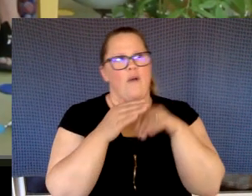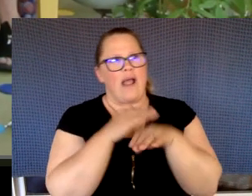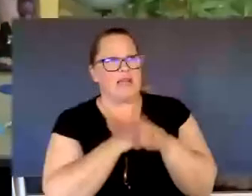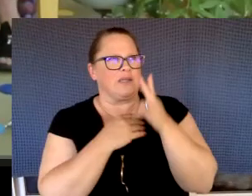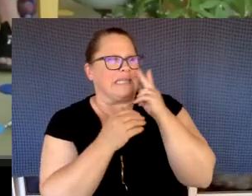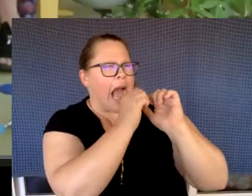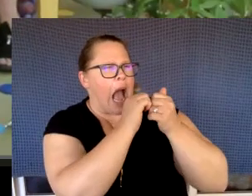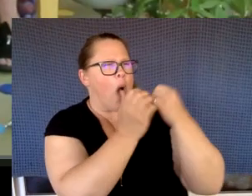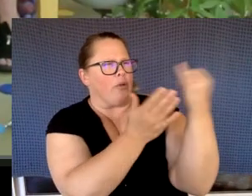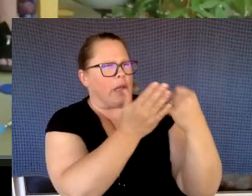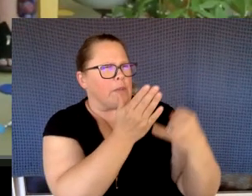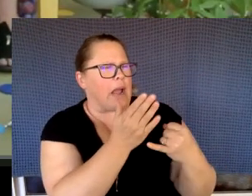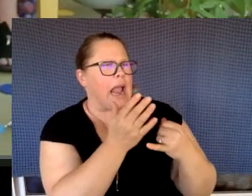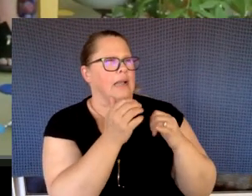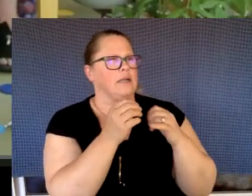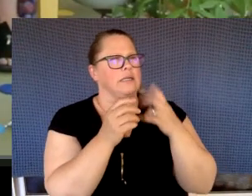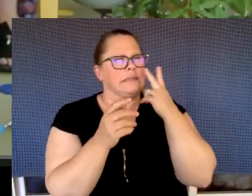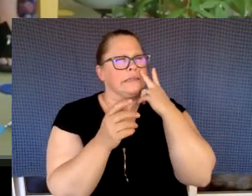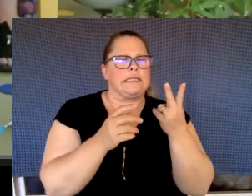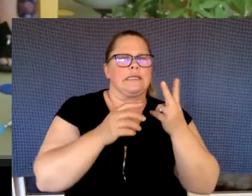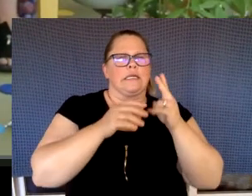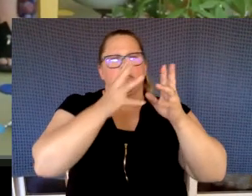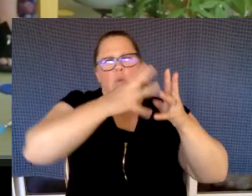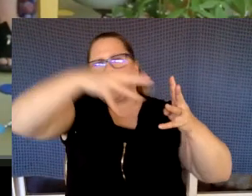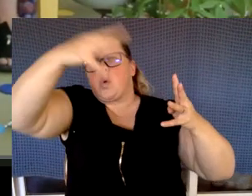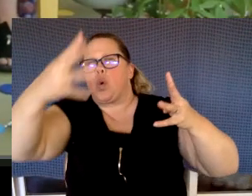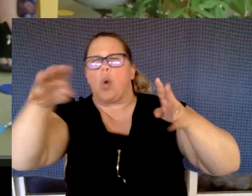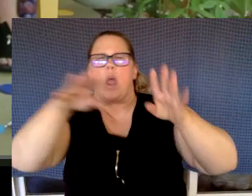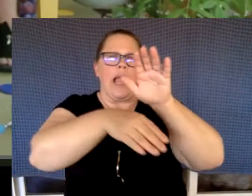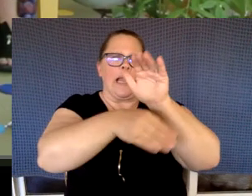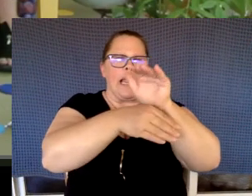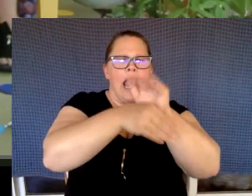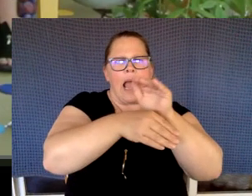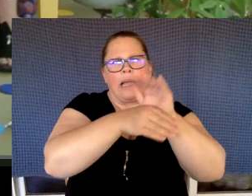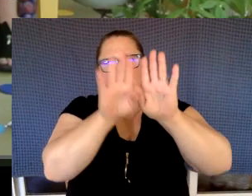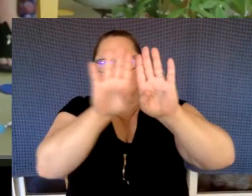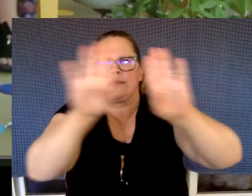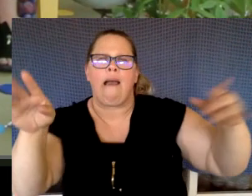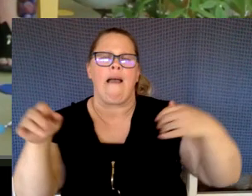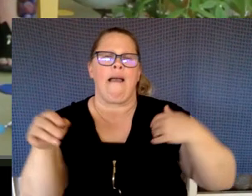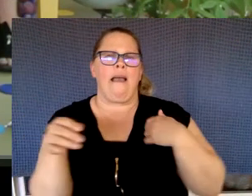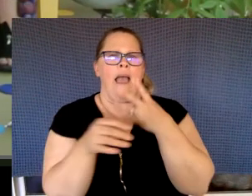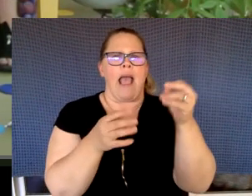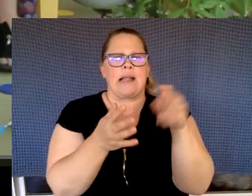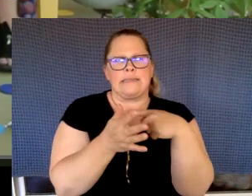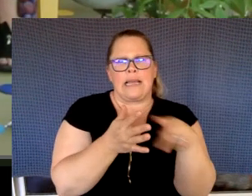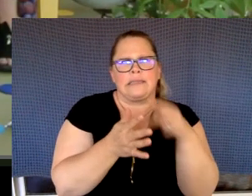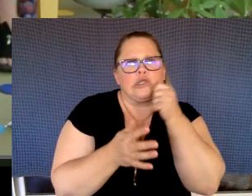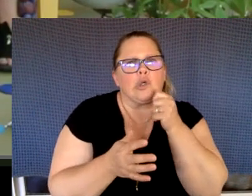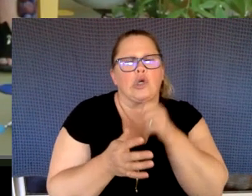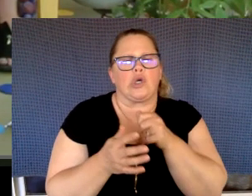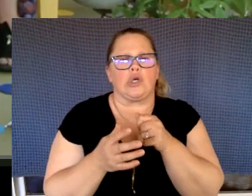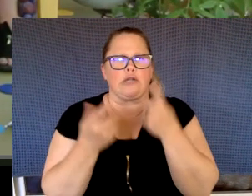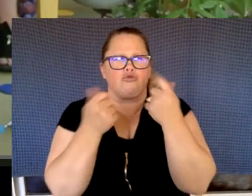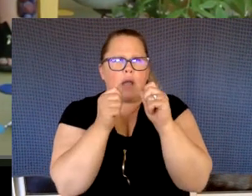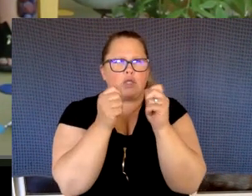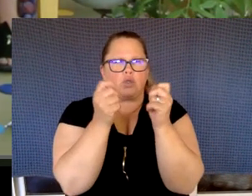she looked at pictures of dancing girls and swirling night skies trying to solve them as if they were puzzles.